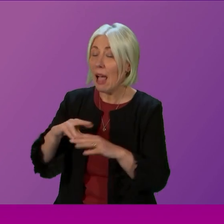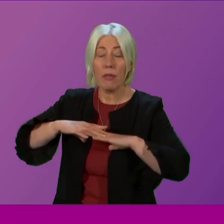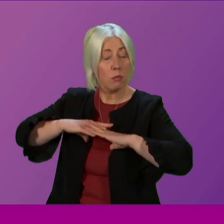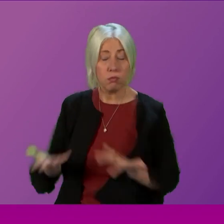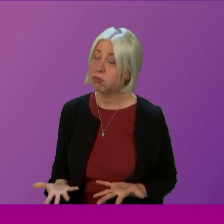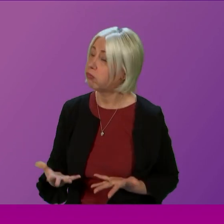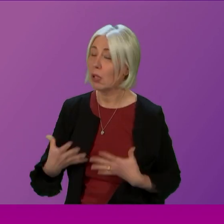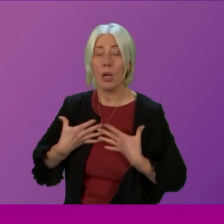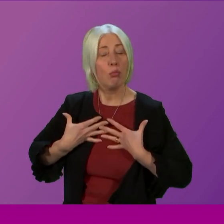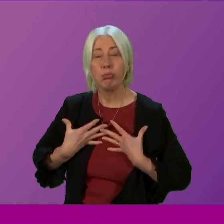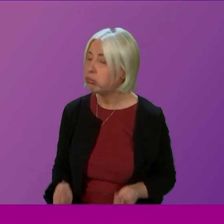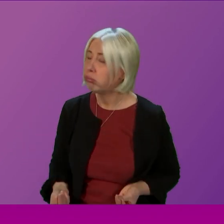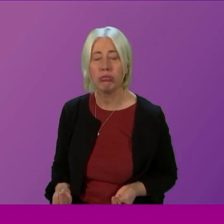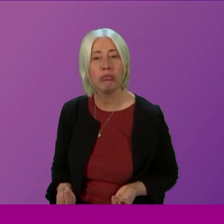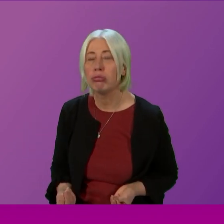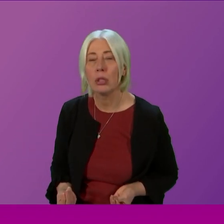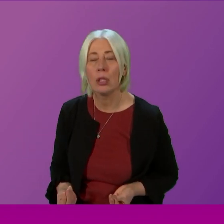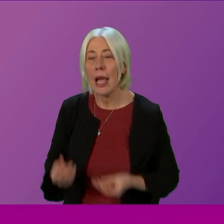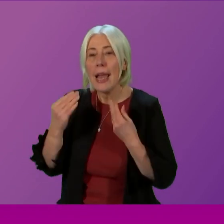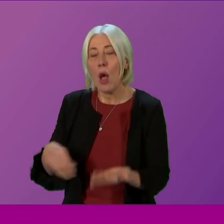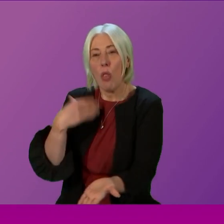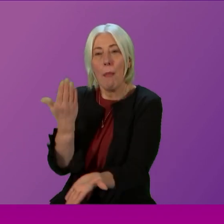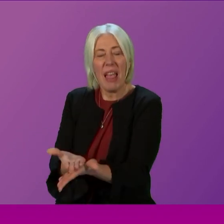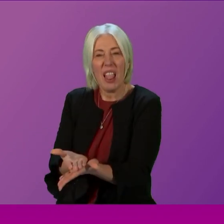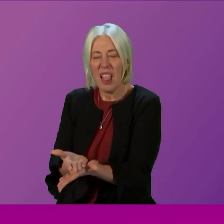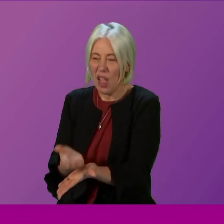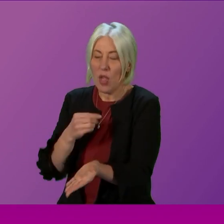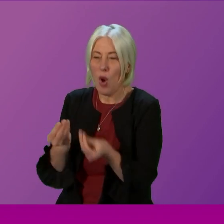“now we are giving them a ... bill that does not give them any job security,